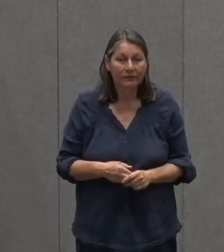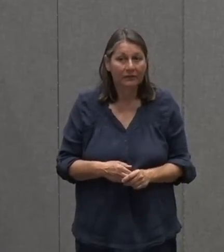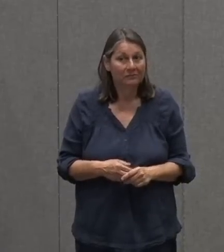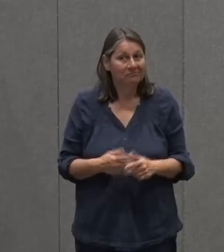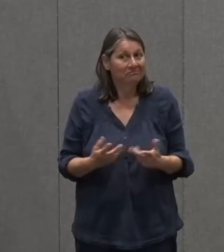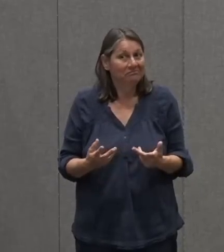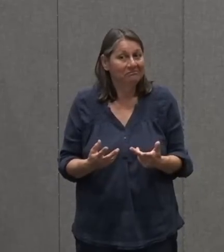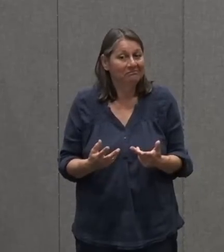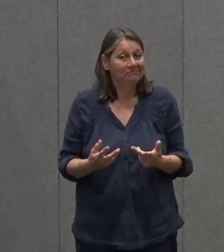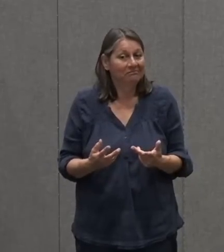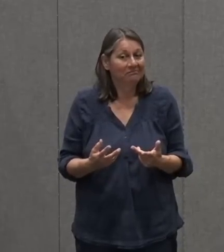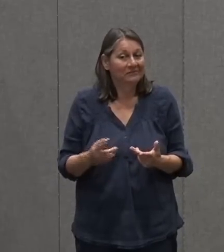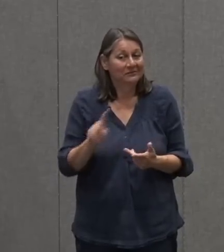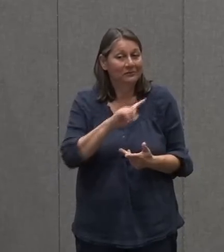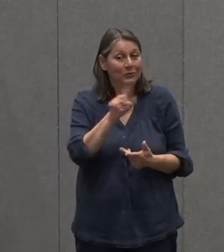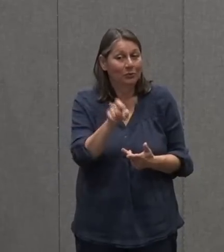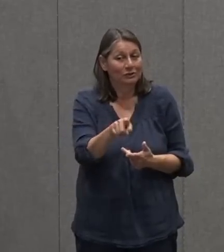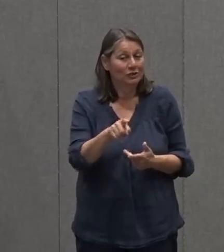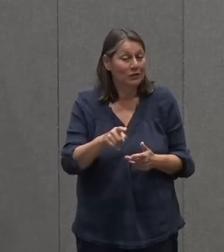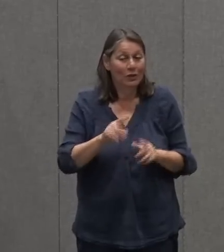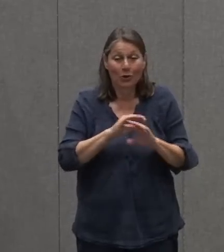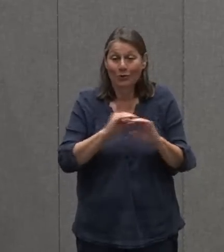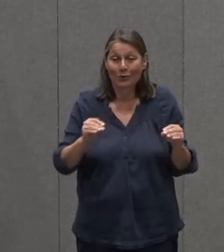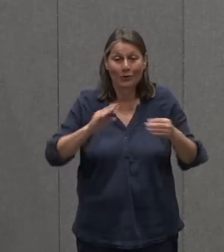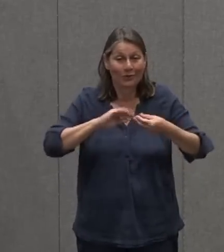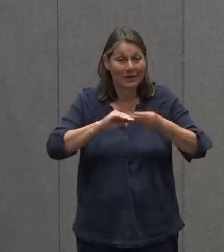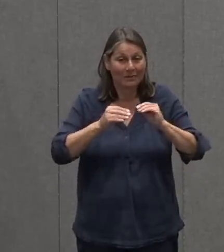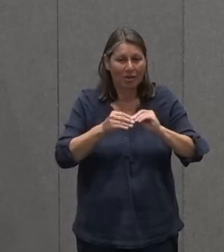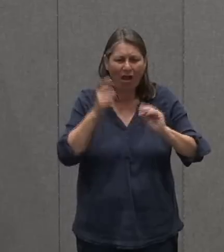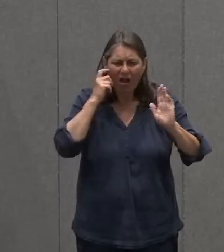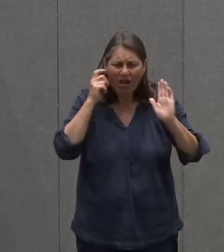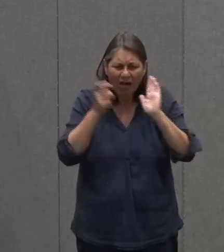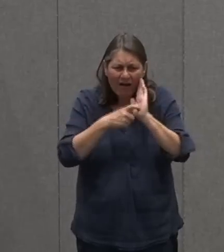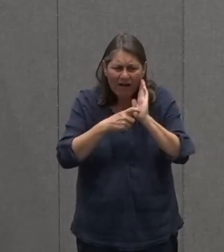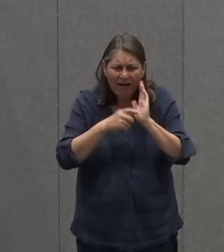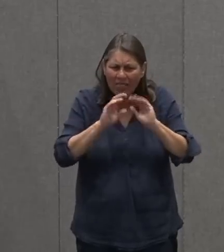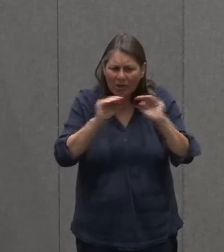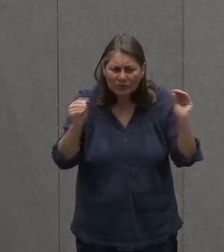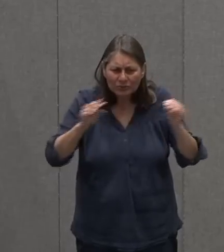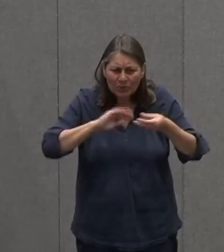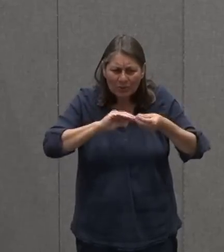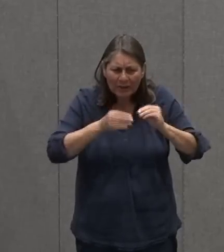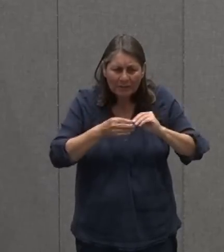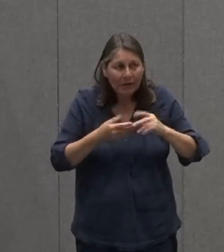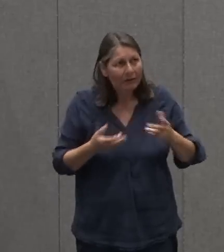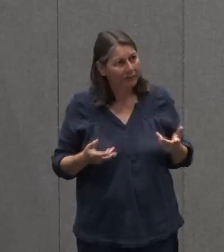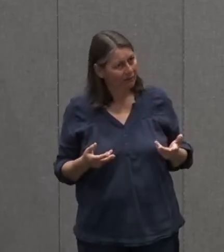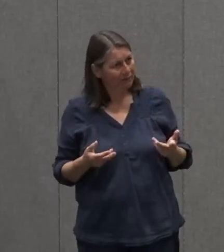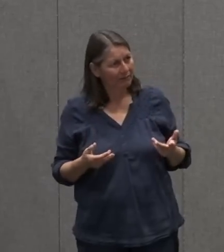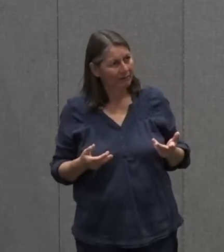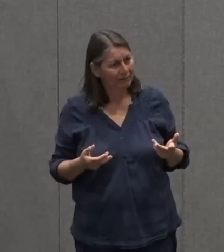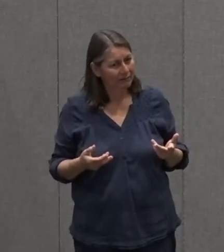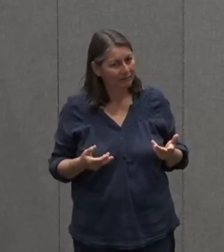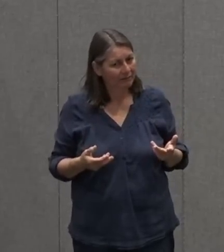I think you notice that. That's one of the very first things that you might say. Well, Mrs. Sears there's no numbers on there.